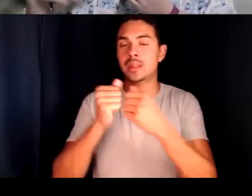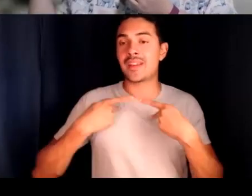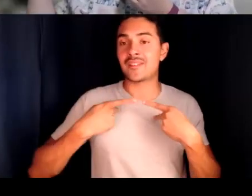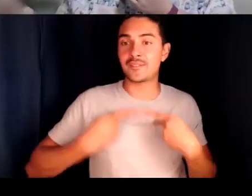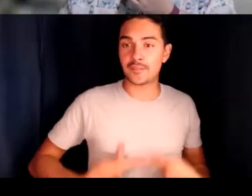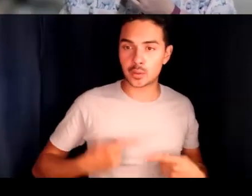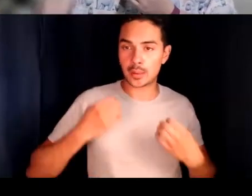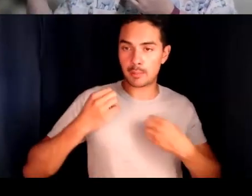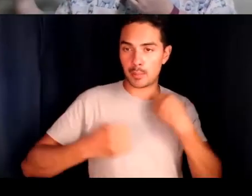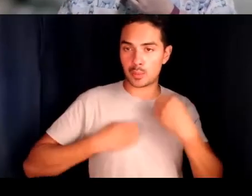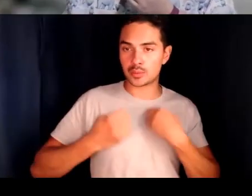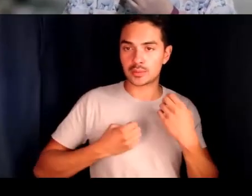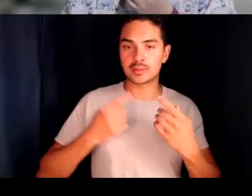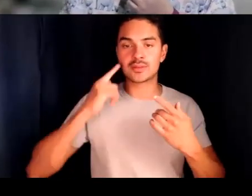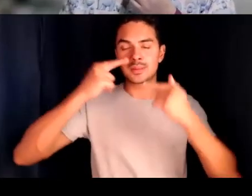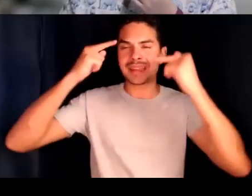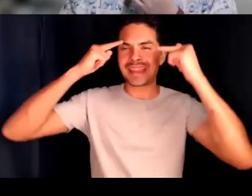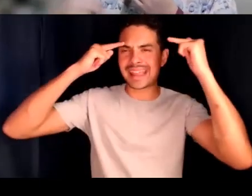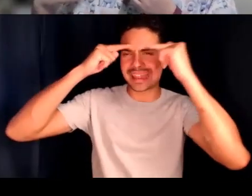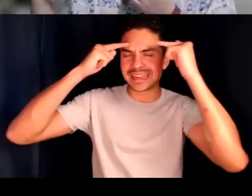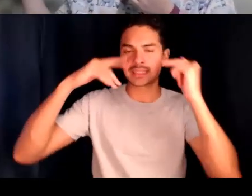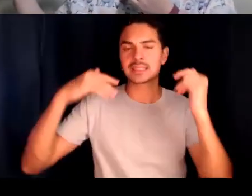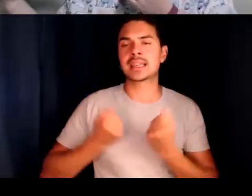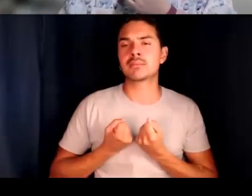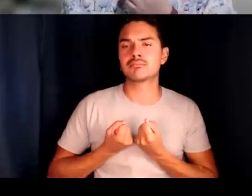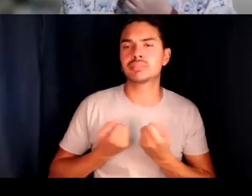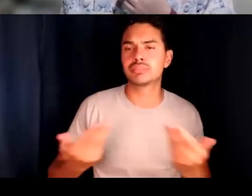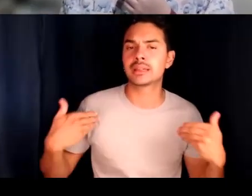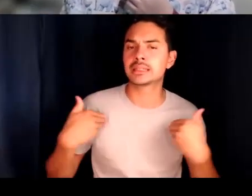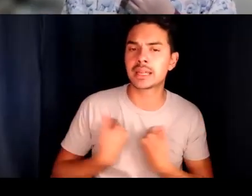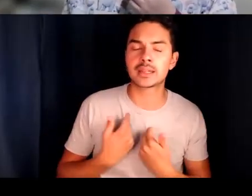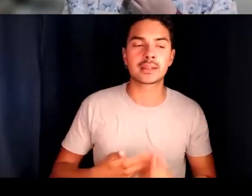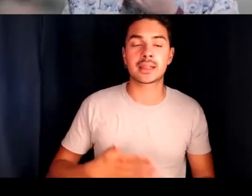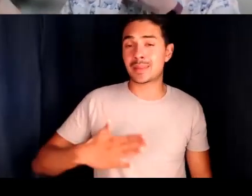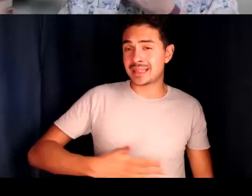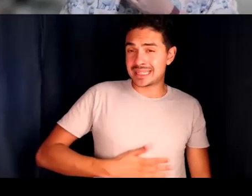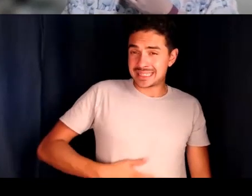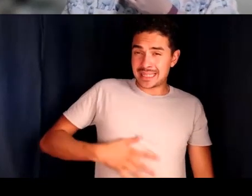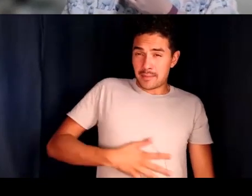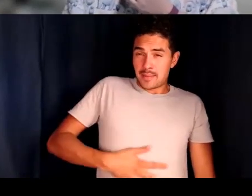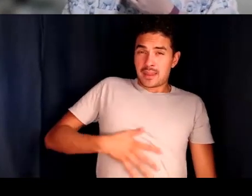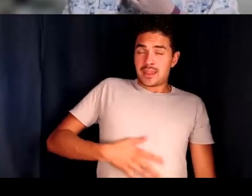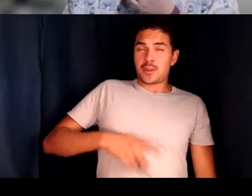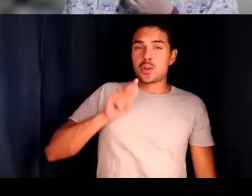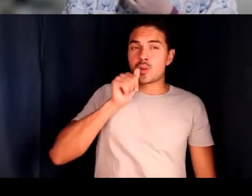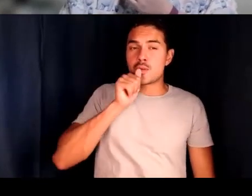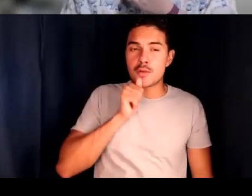so headaches, tiredness, my stomach hurts, especially if you're working with kids,